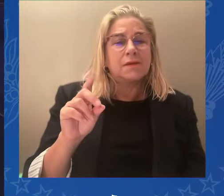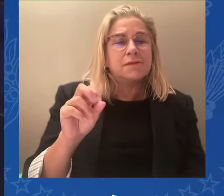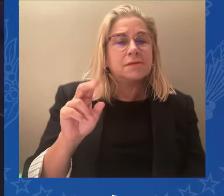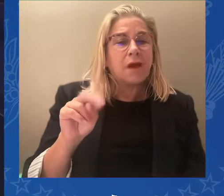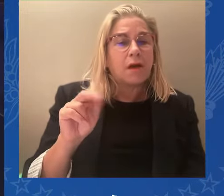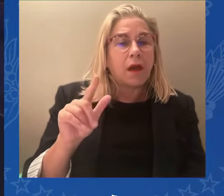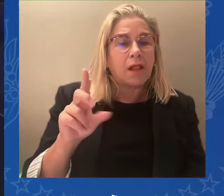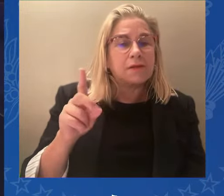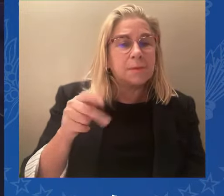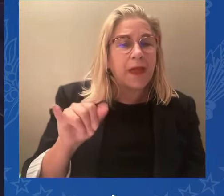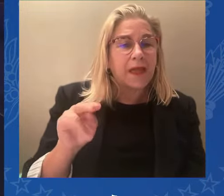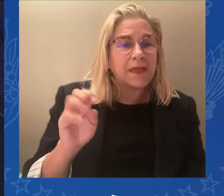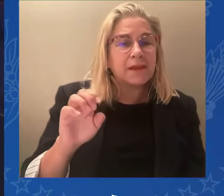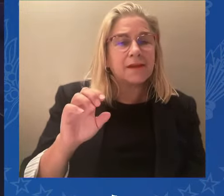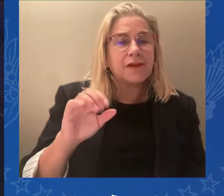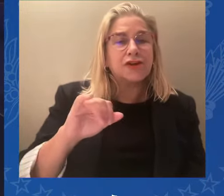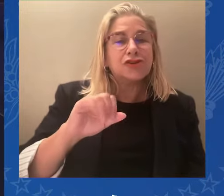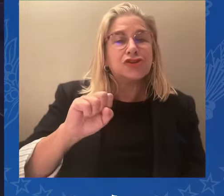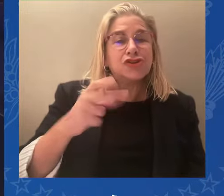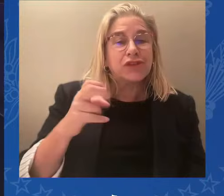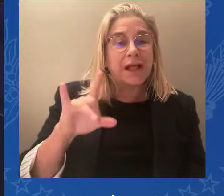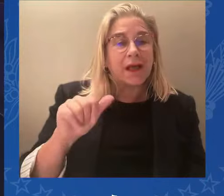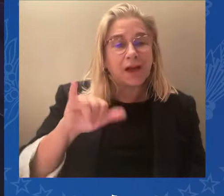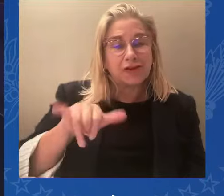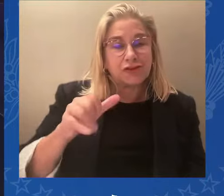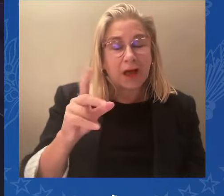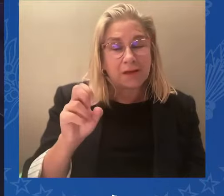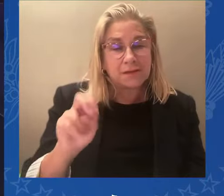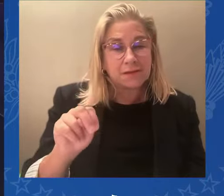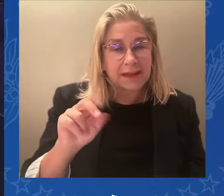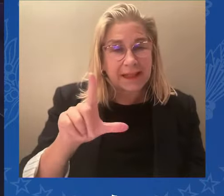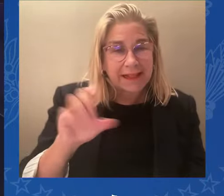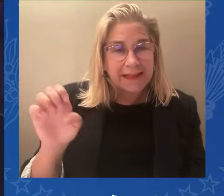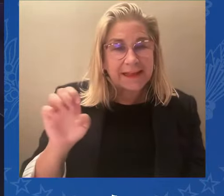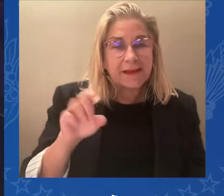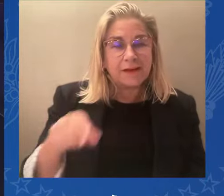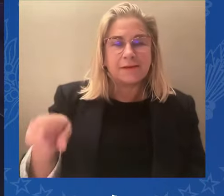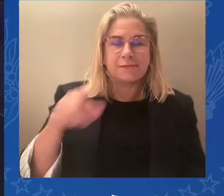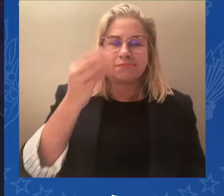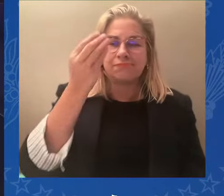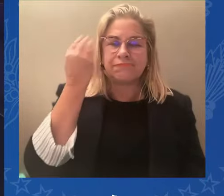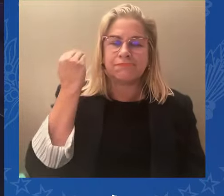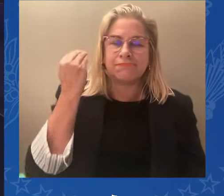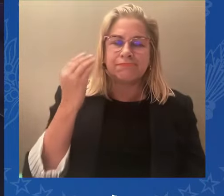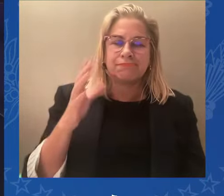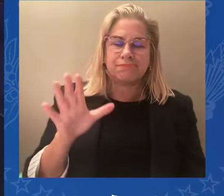remind me of a parable in scri- -- scripture: With just the smallest amount of faith